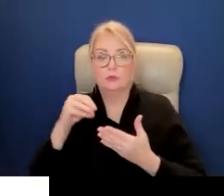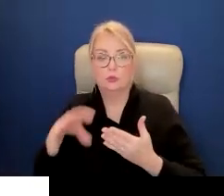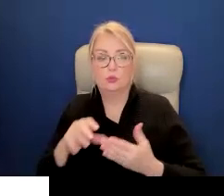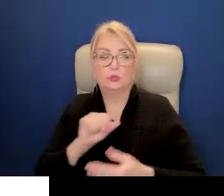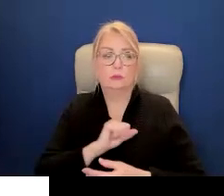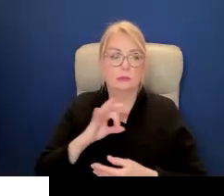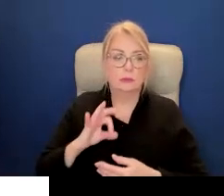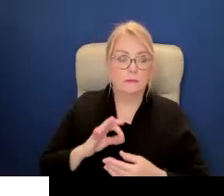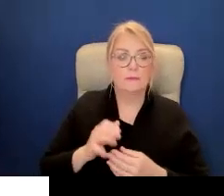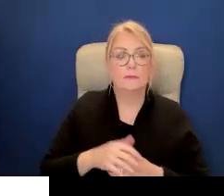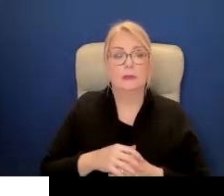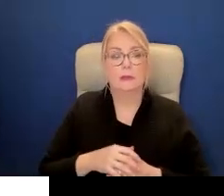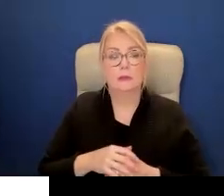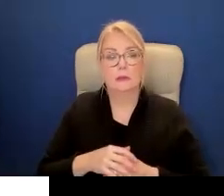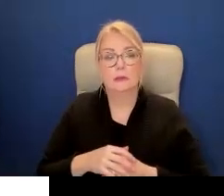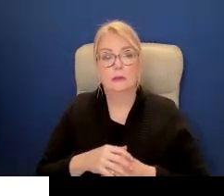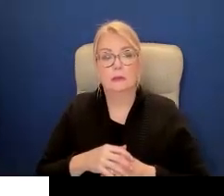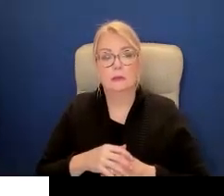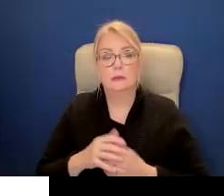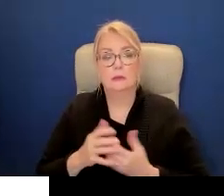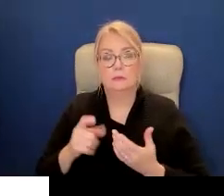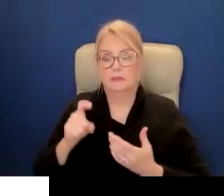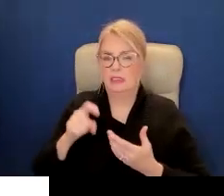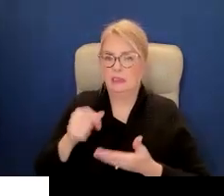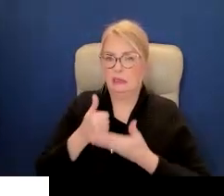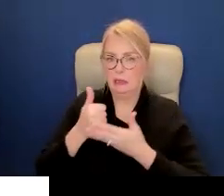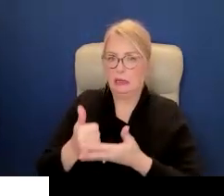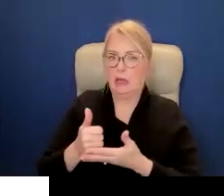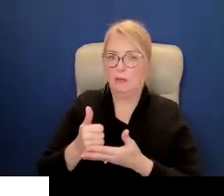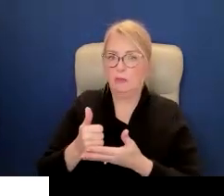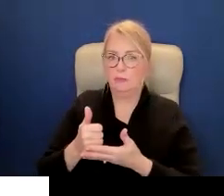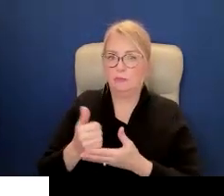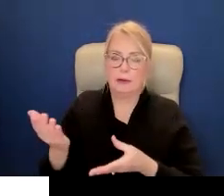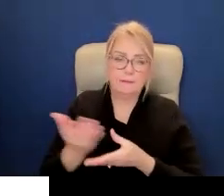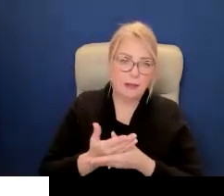citizen who wants to file on behalf of an immediate family member. That is an example of a service that we could help.